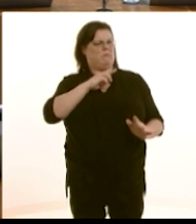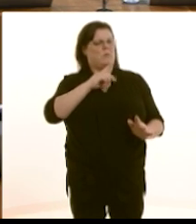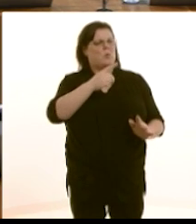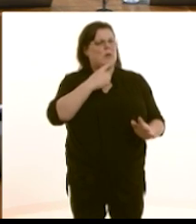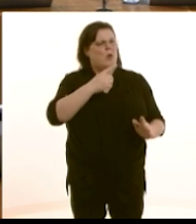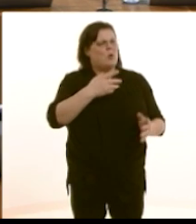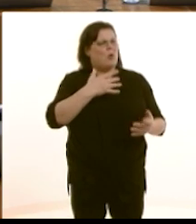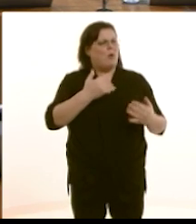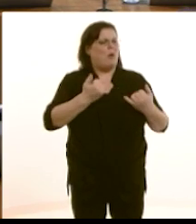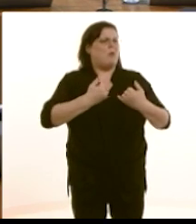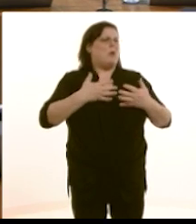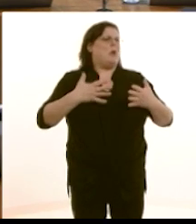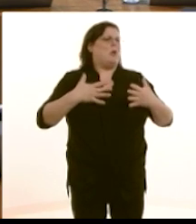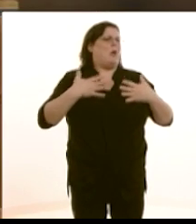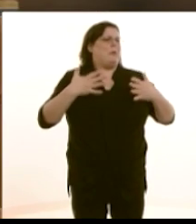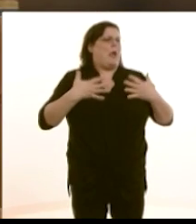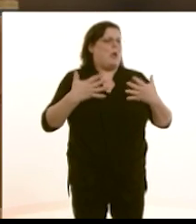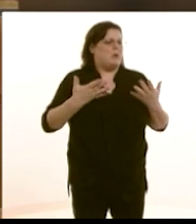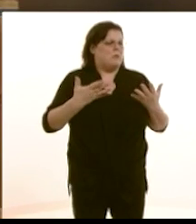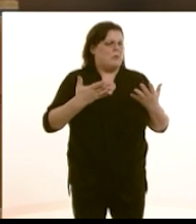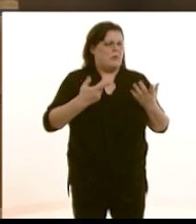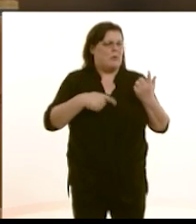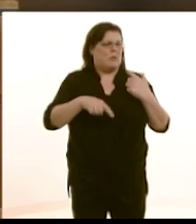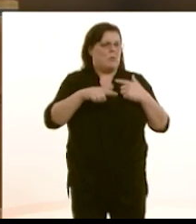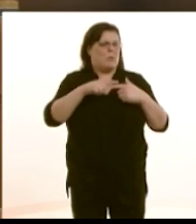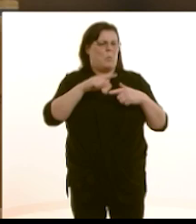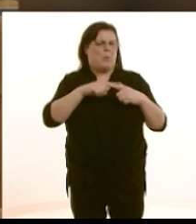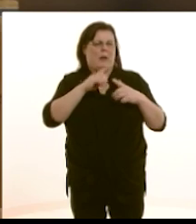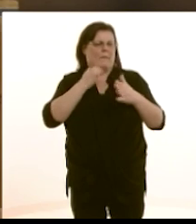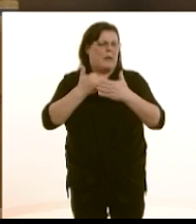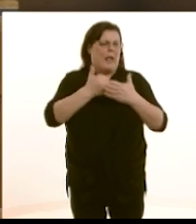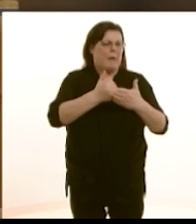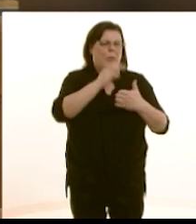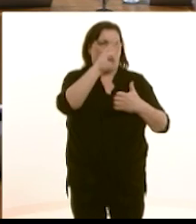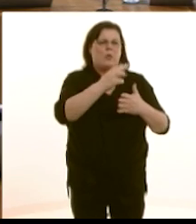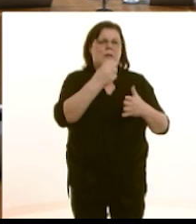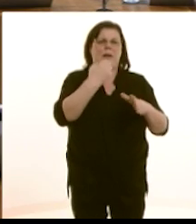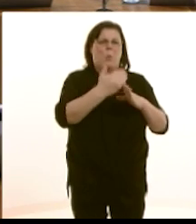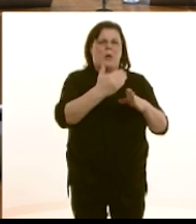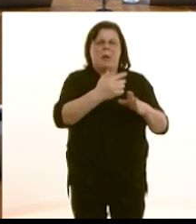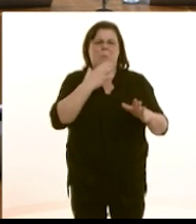all that it could to help the steel industry. Kirsty Williams: You said it yesterday. Carwyn Jones: Well, thatís an unfortunate phrase, and not in the spirit, I would argue,